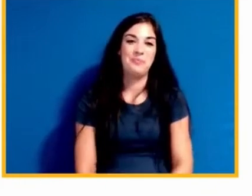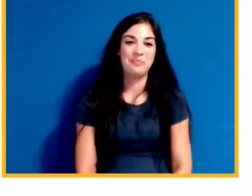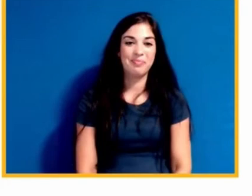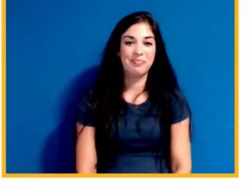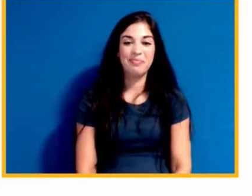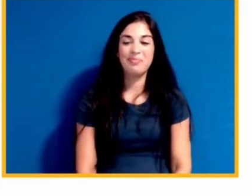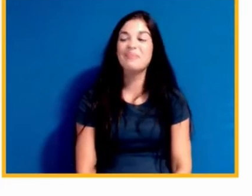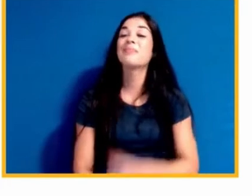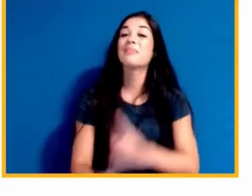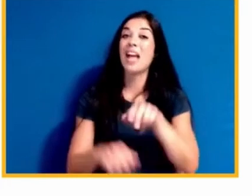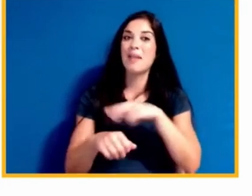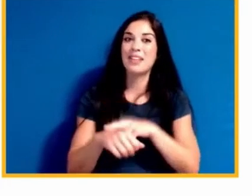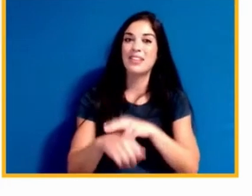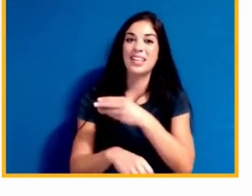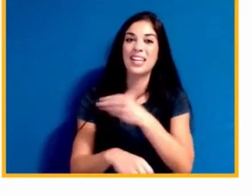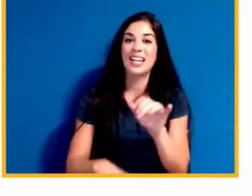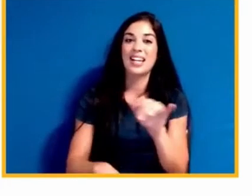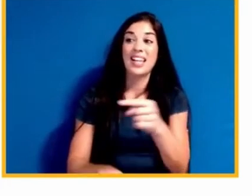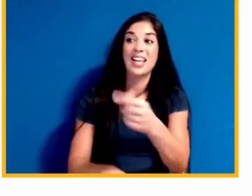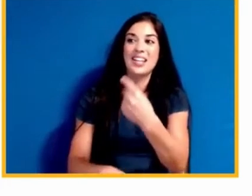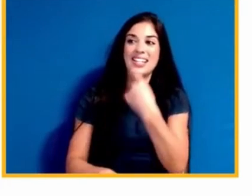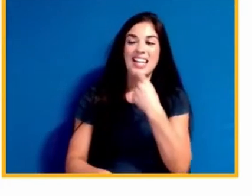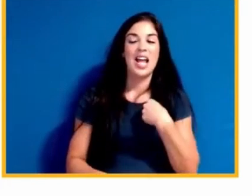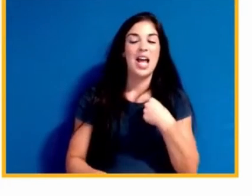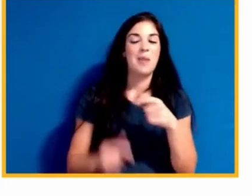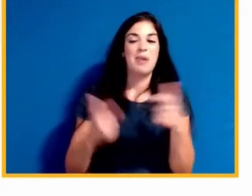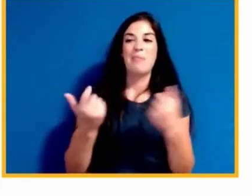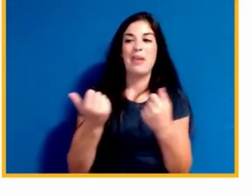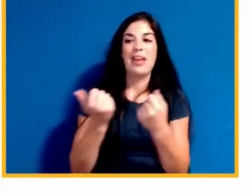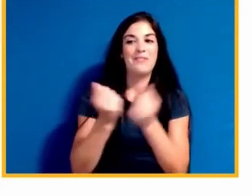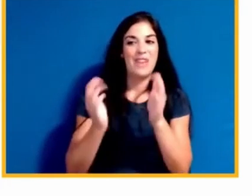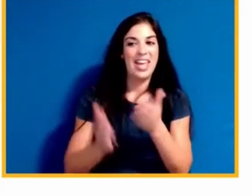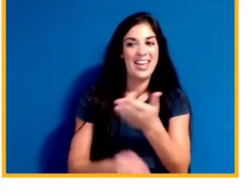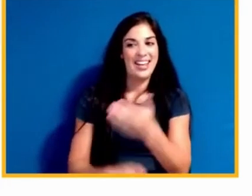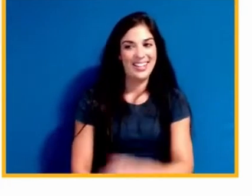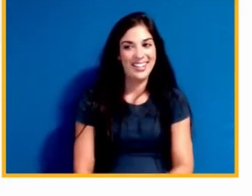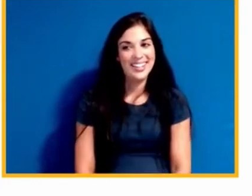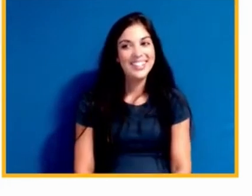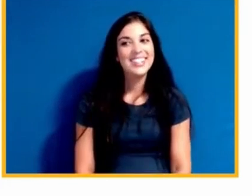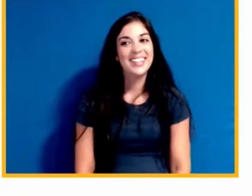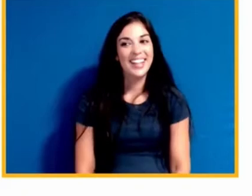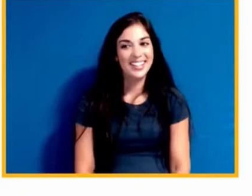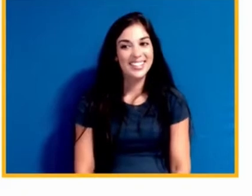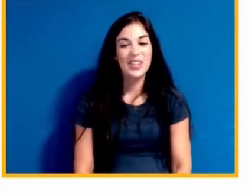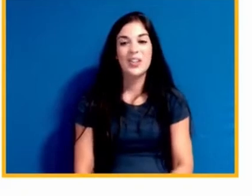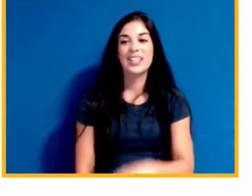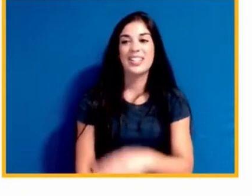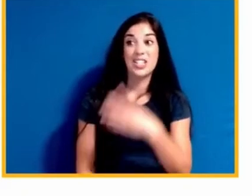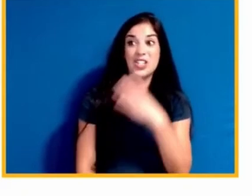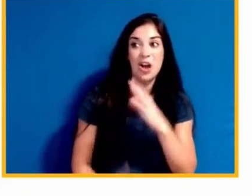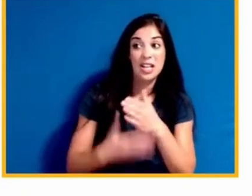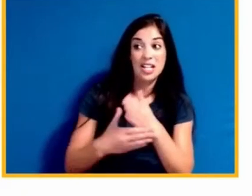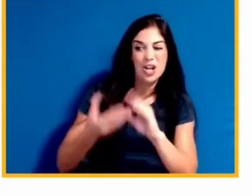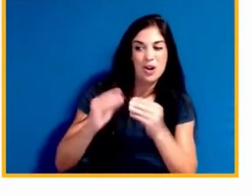[Zeke] Absolutely! And like Yuki said, I'm a big fan, like Raze, let's talk, you know, share numbers and all that, you know.